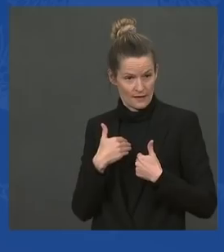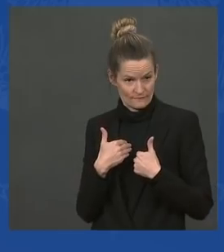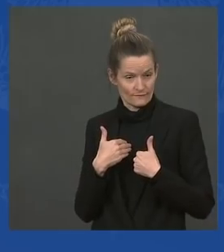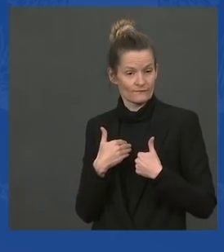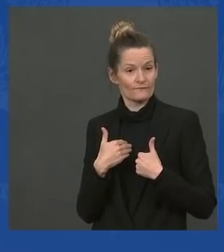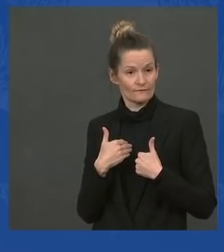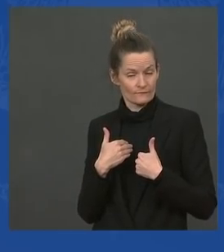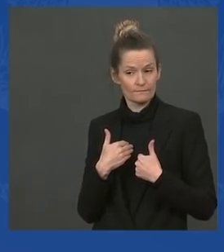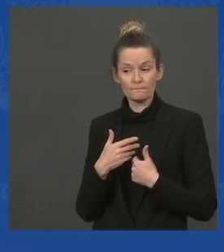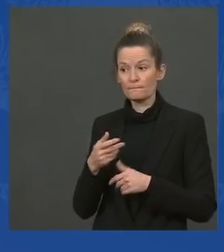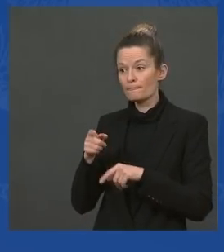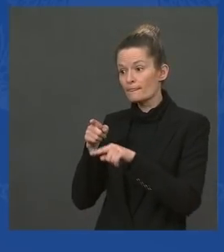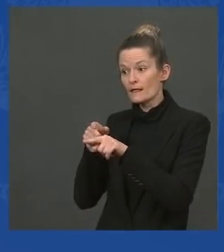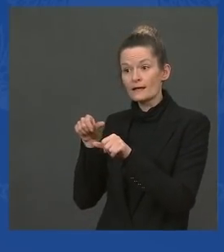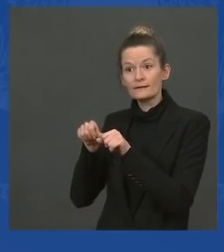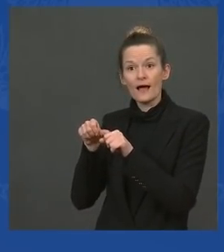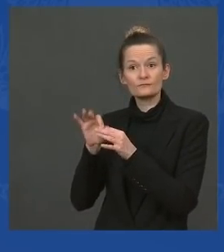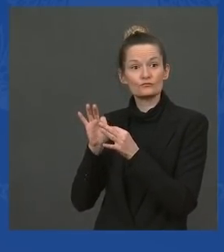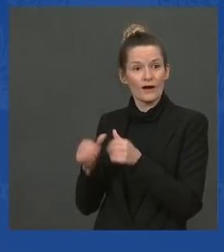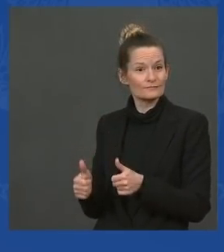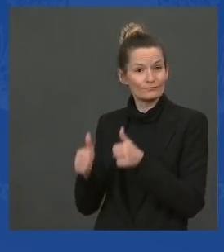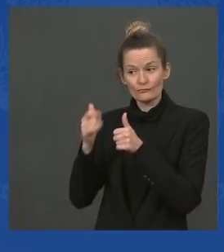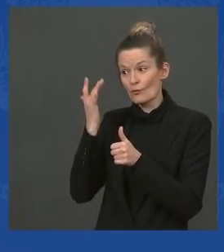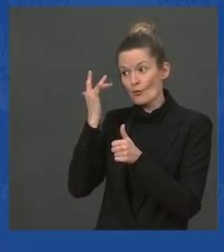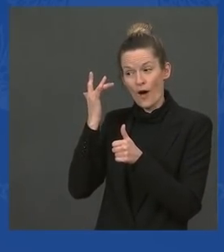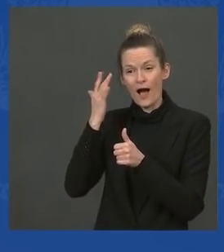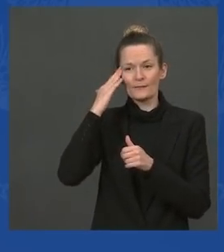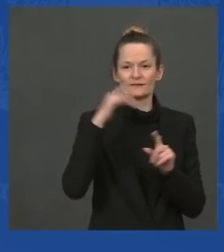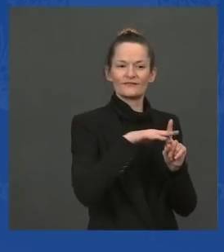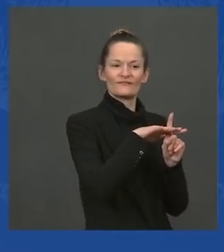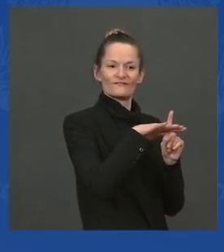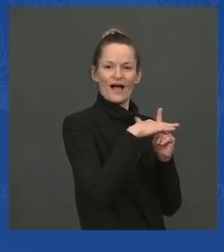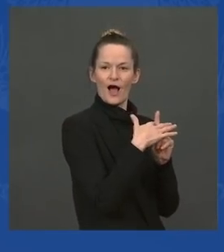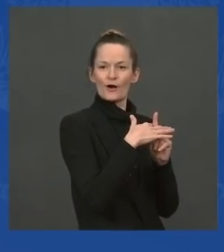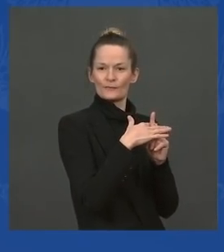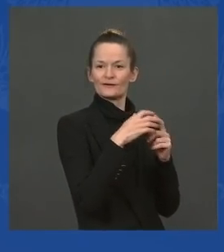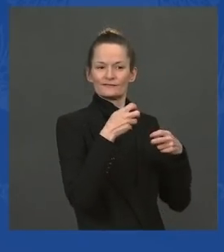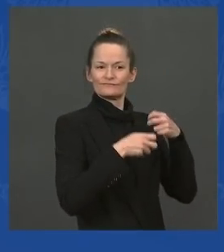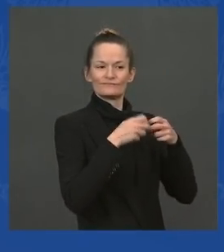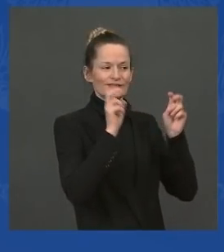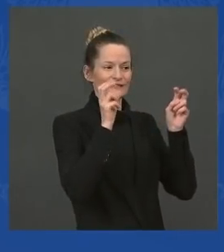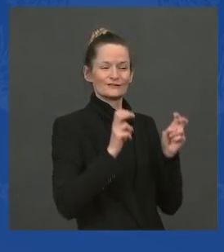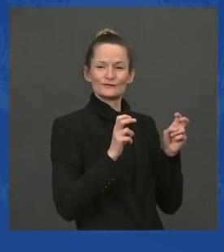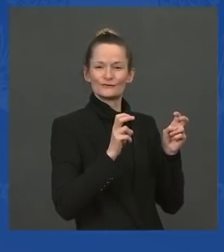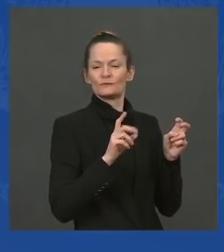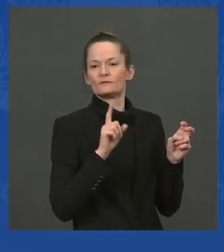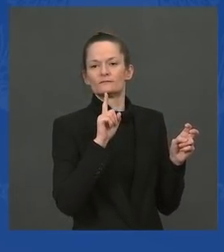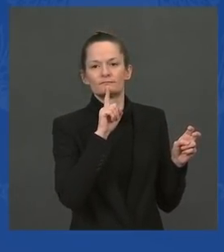My effort to combat climate change is not raising the price of gas or increasing its availability.